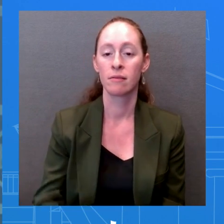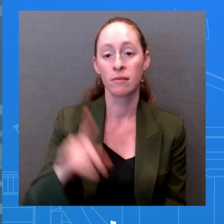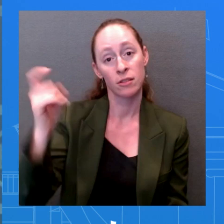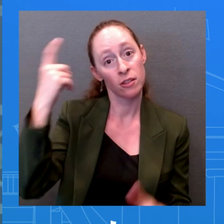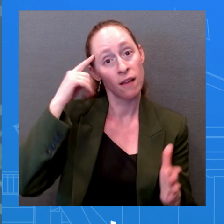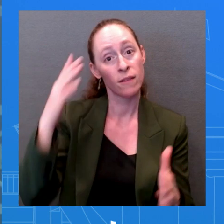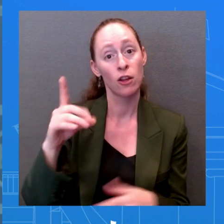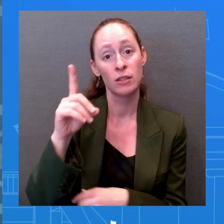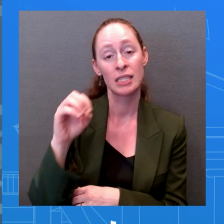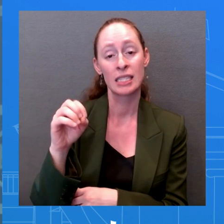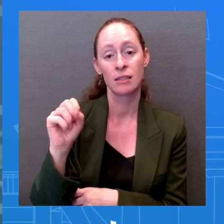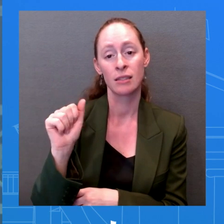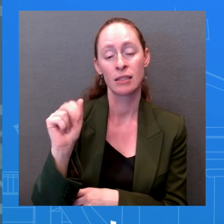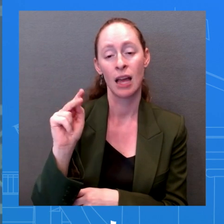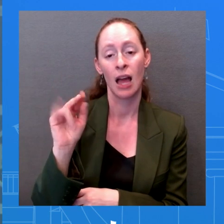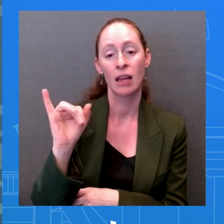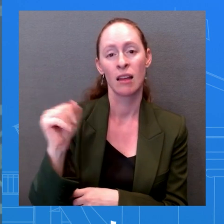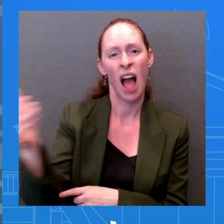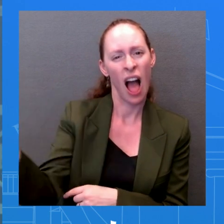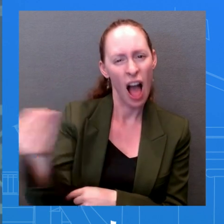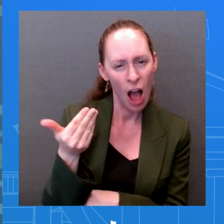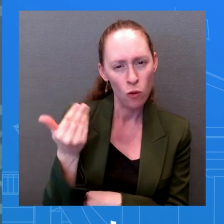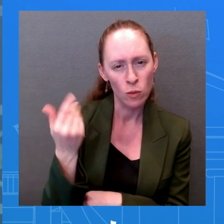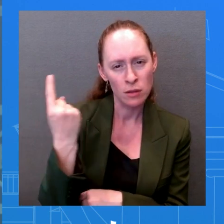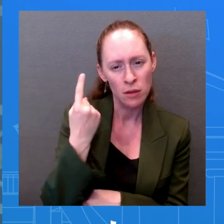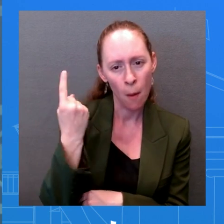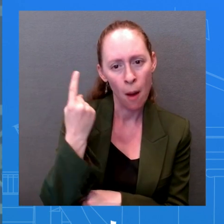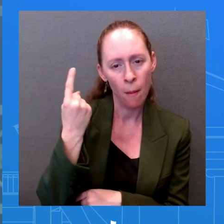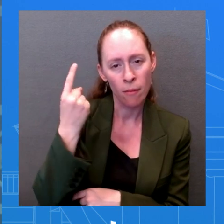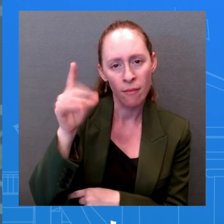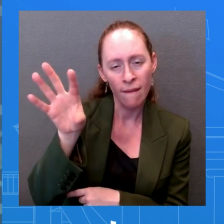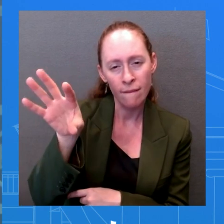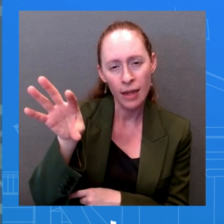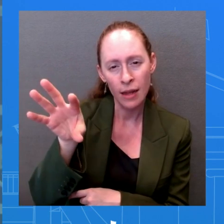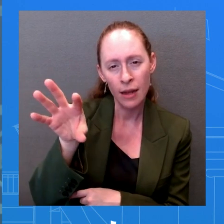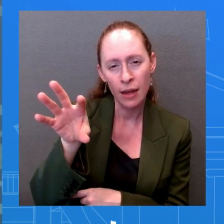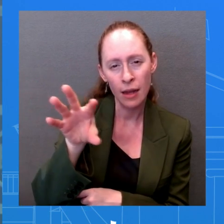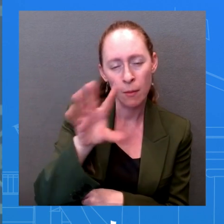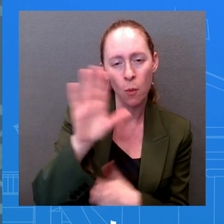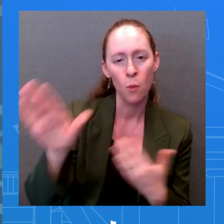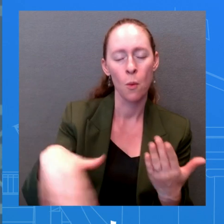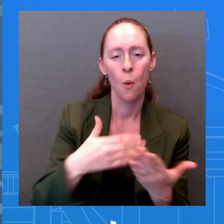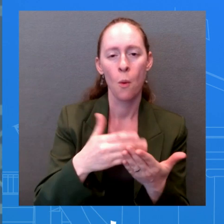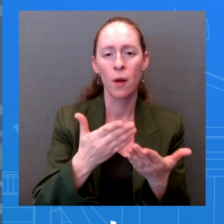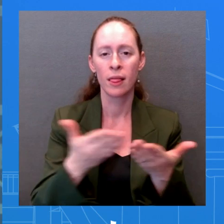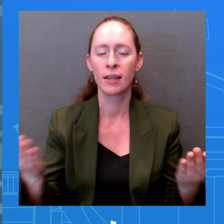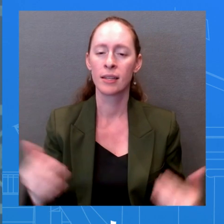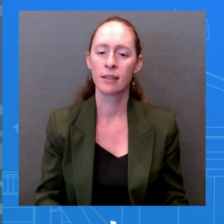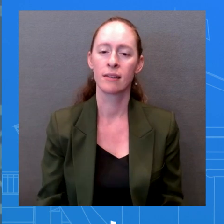in order to capture footage of them being dropped off. Remember, there were children on this plane.